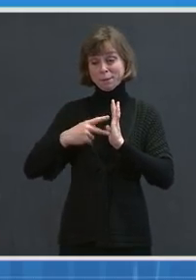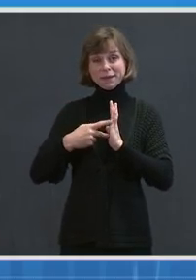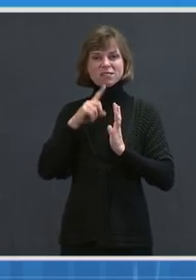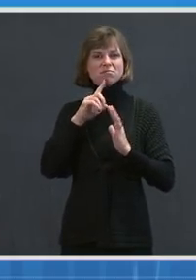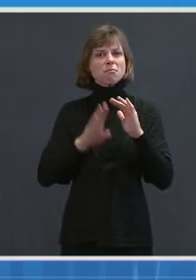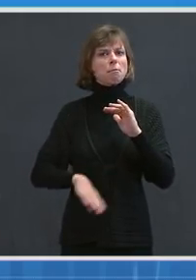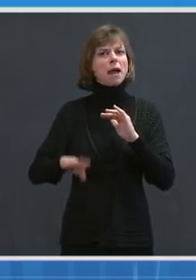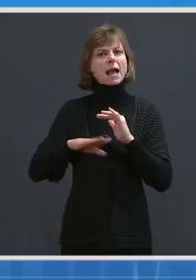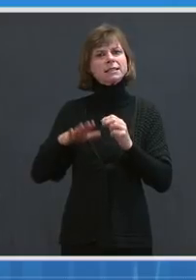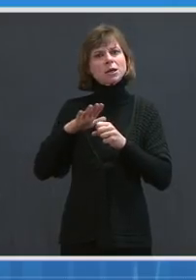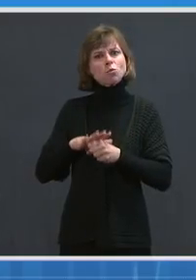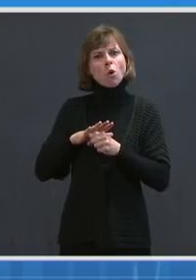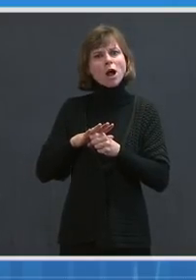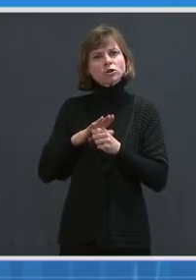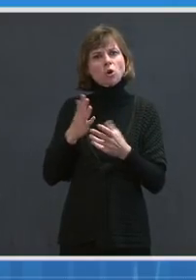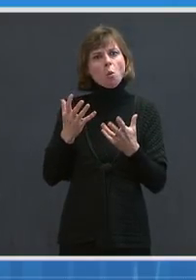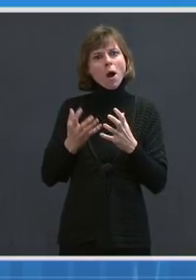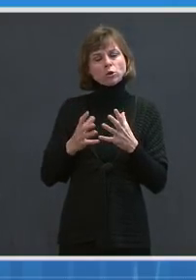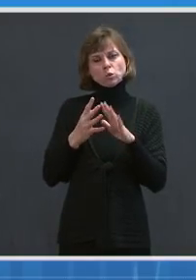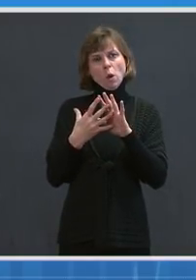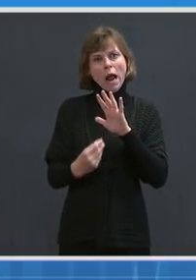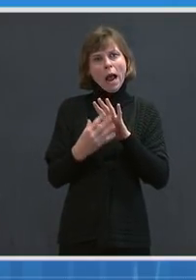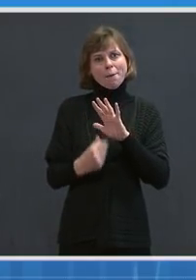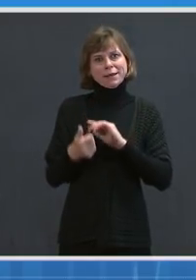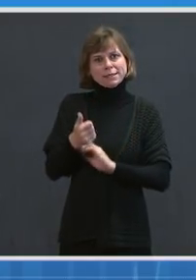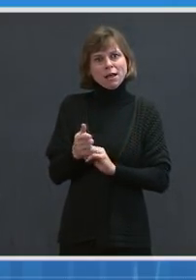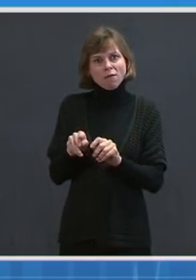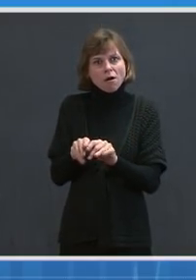to enhance its own replication and propagate itself,